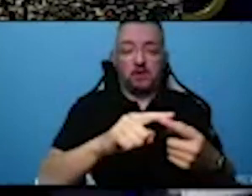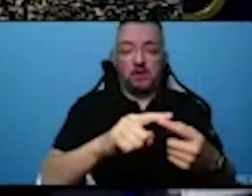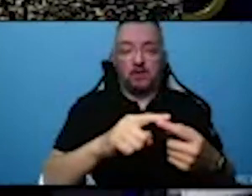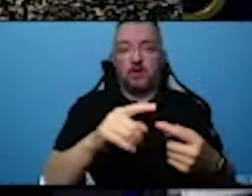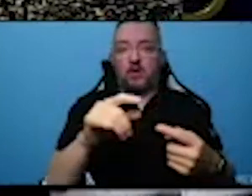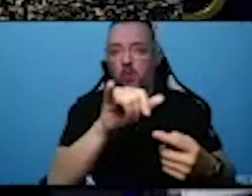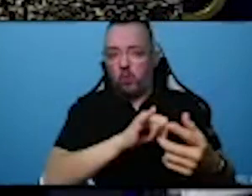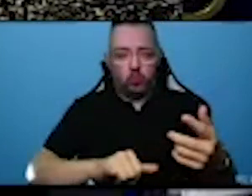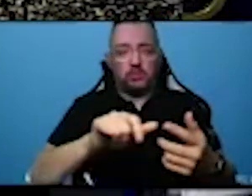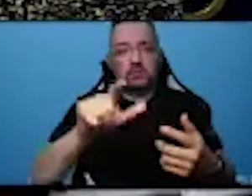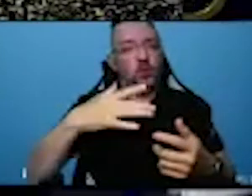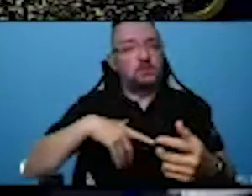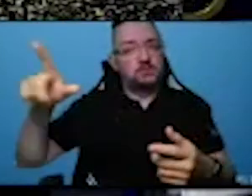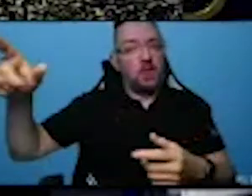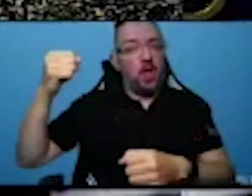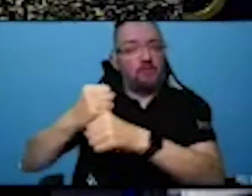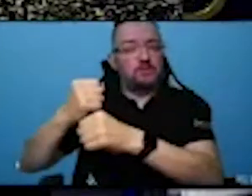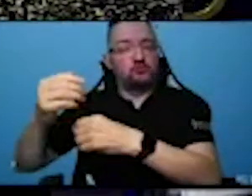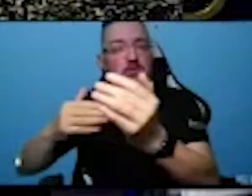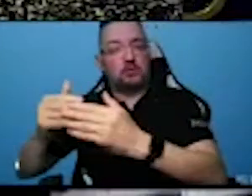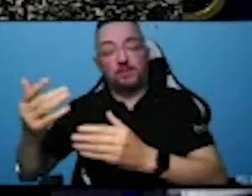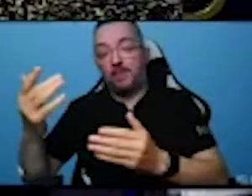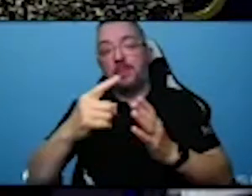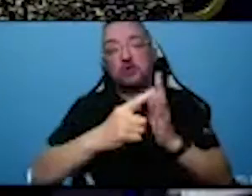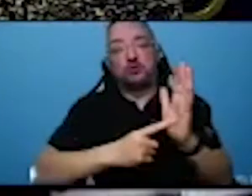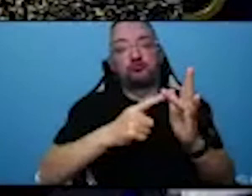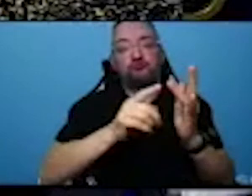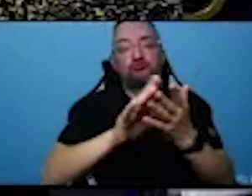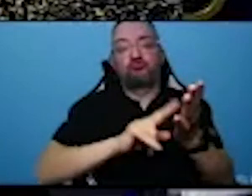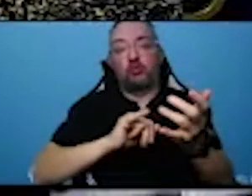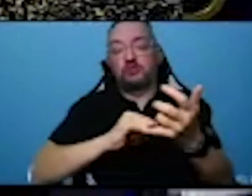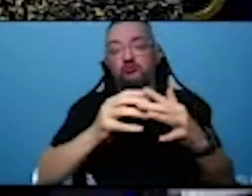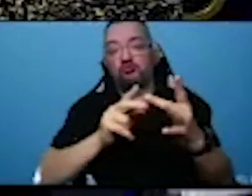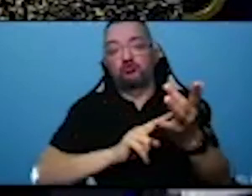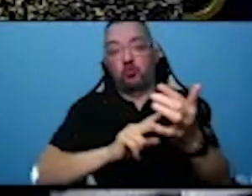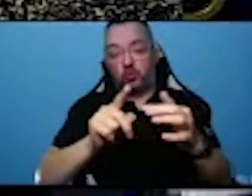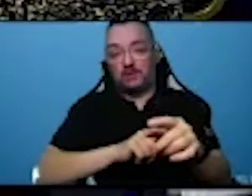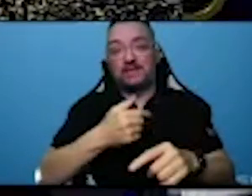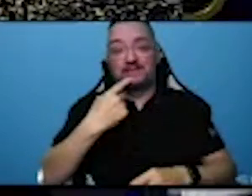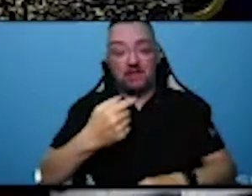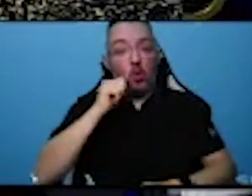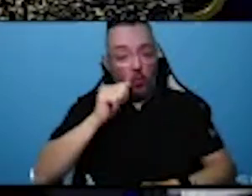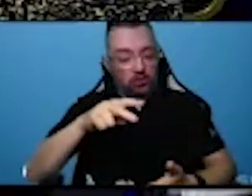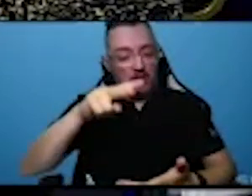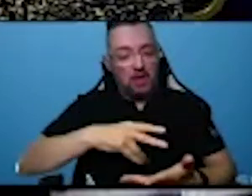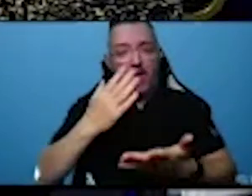I mean, John Swinney said very welcome to us that he's going to take this seriously. What are next steps? I don't mean in a specific policy,